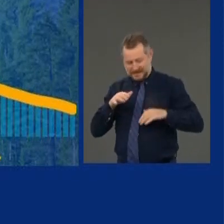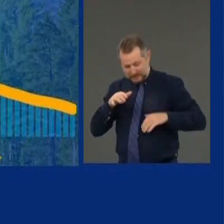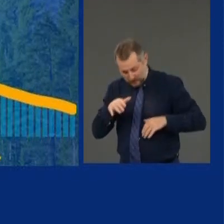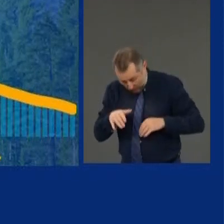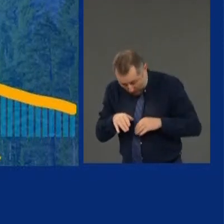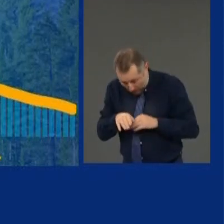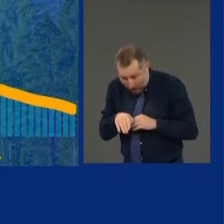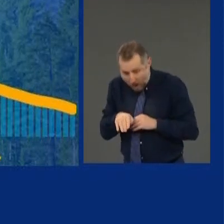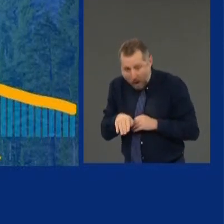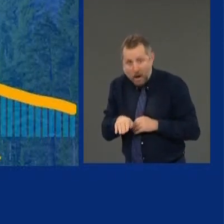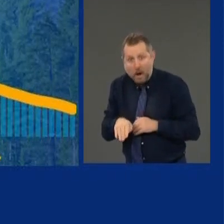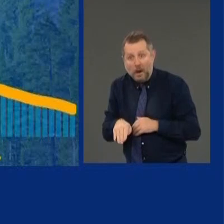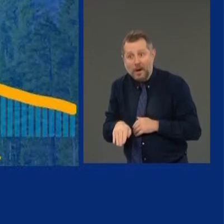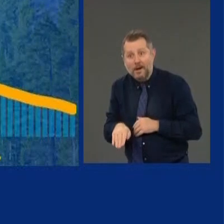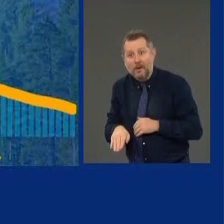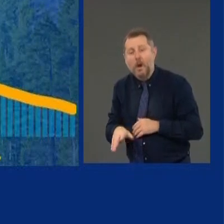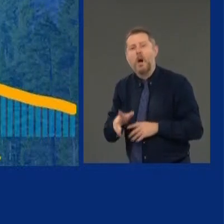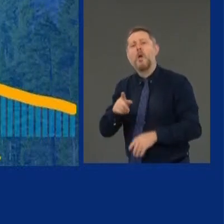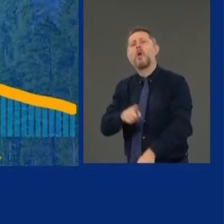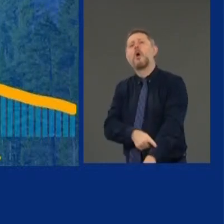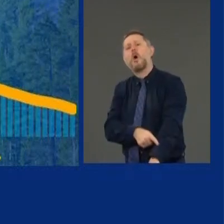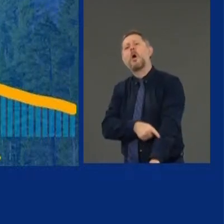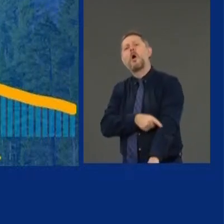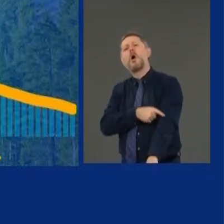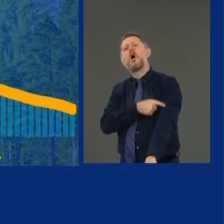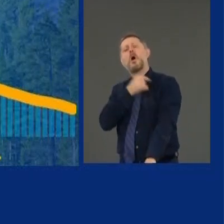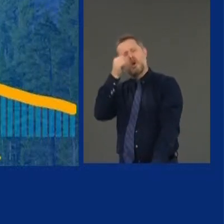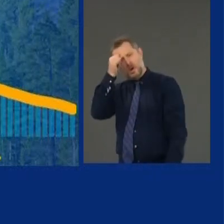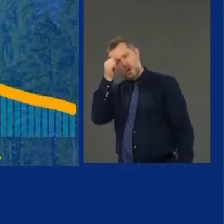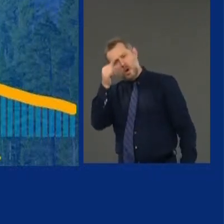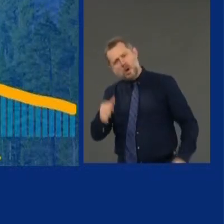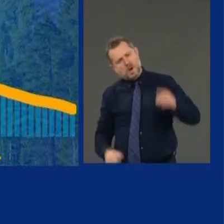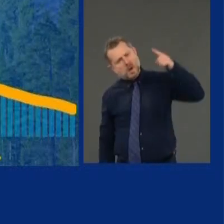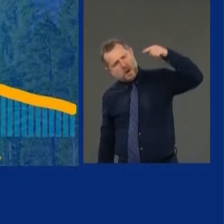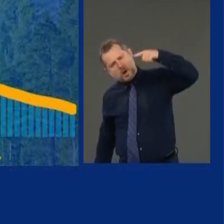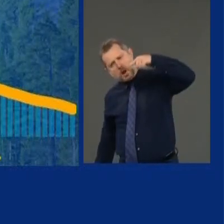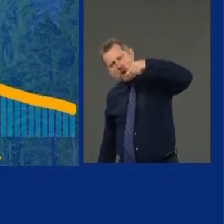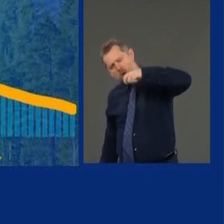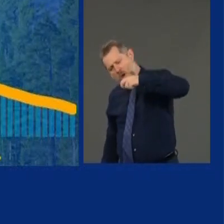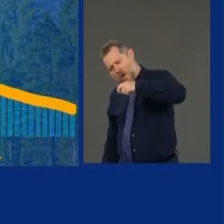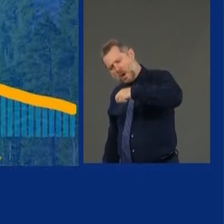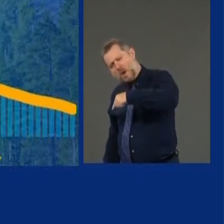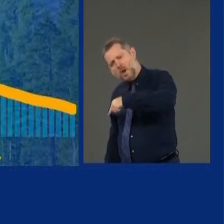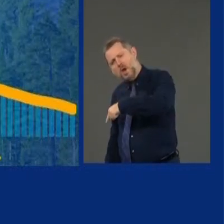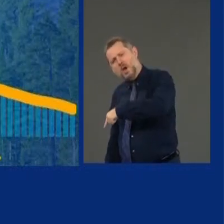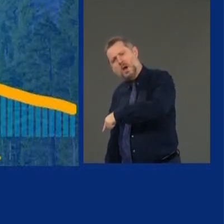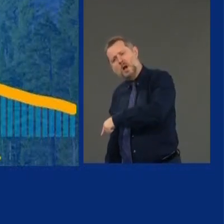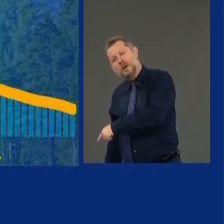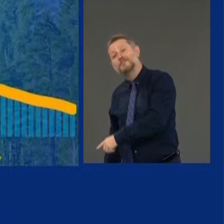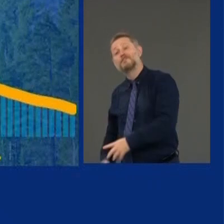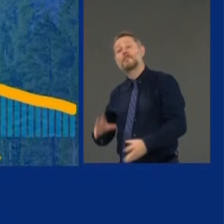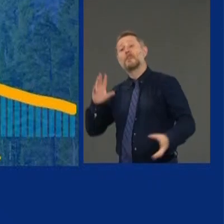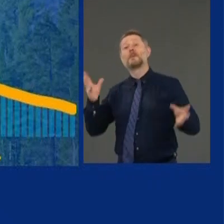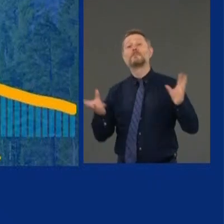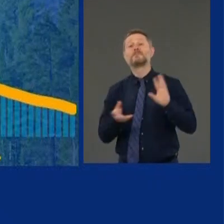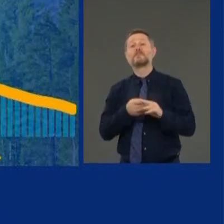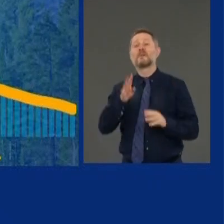THE OTHER SIDE.